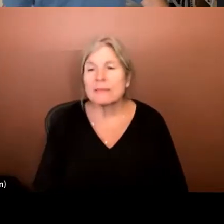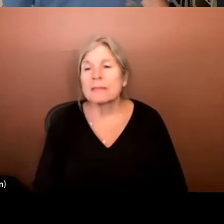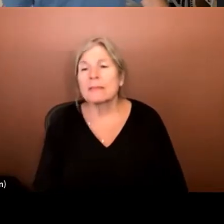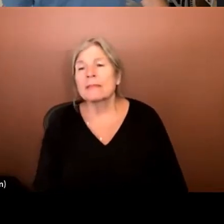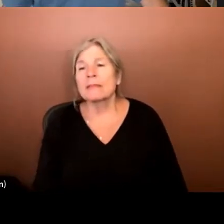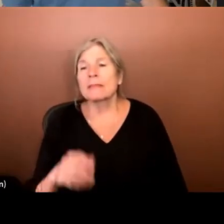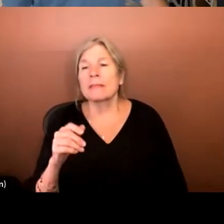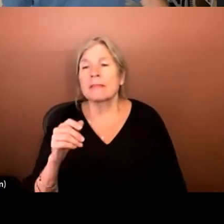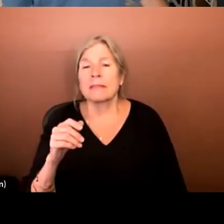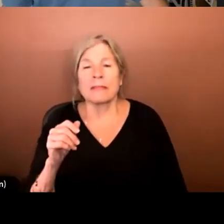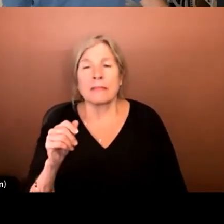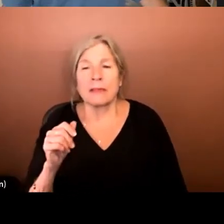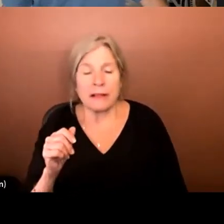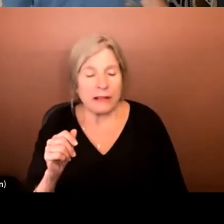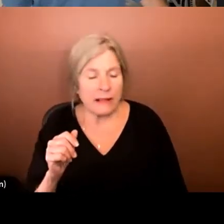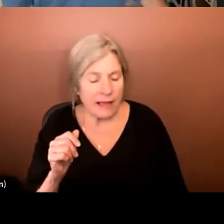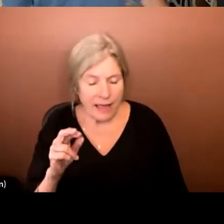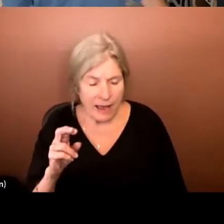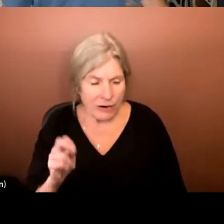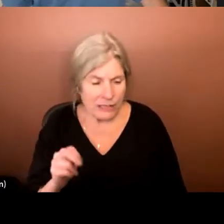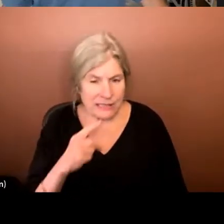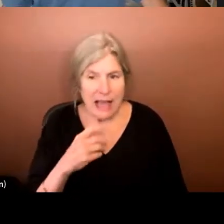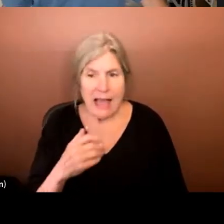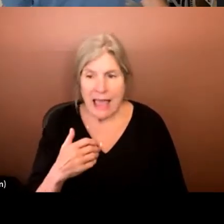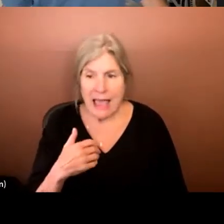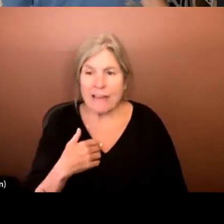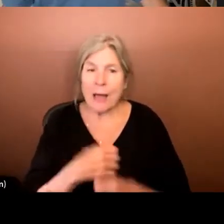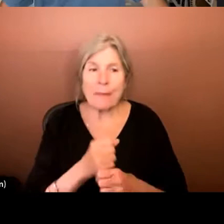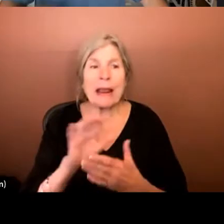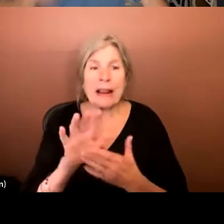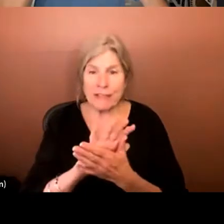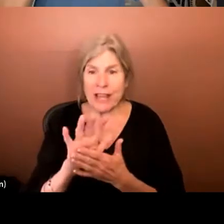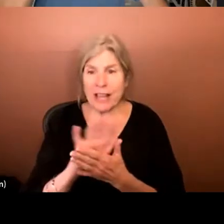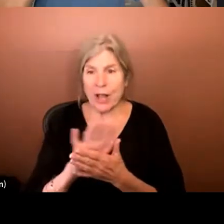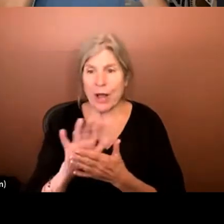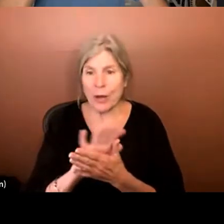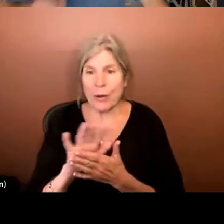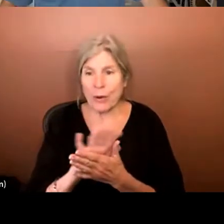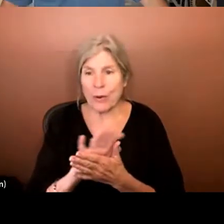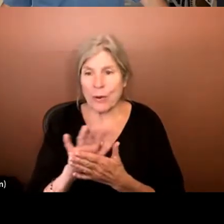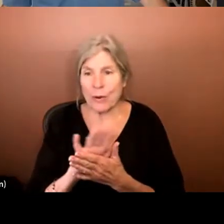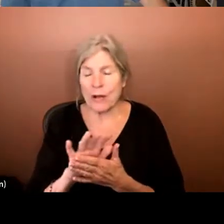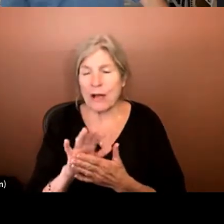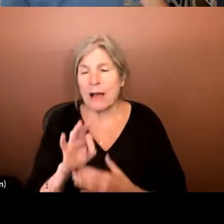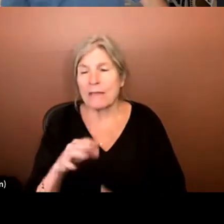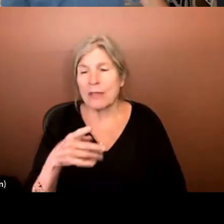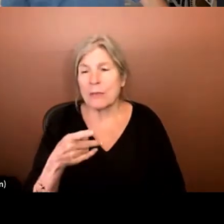Aaron Rodriguez: I made a video of the prototype. So Josh